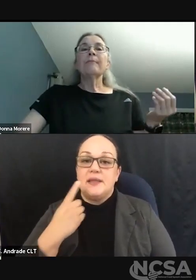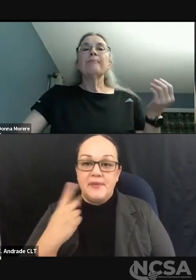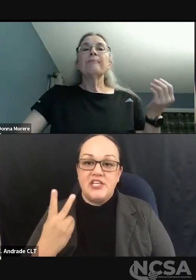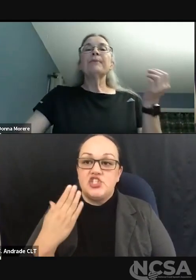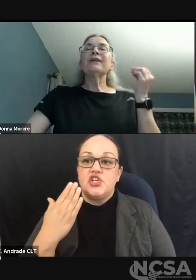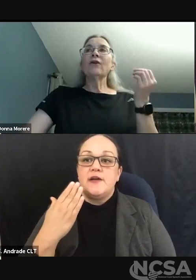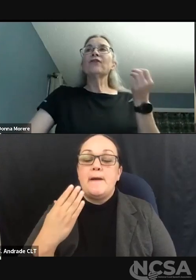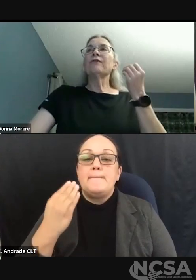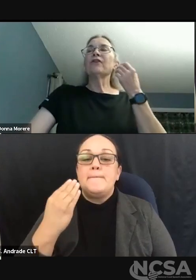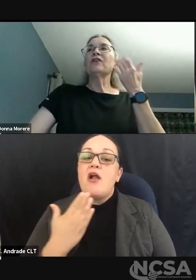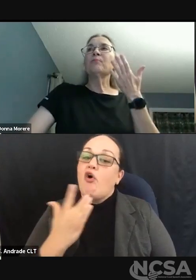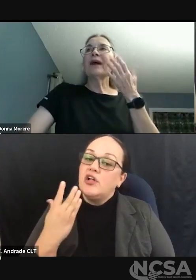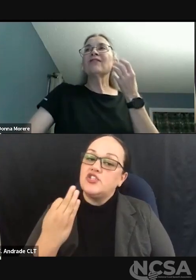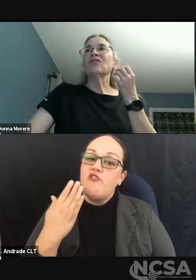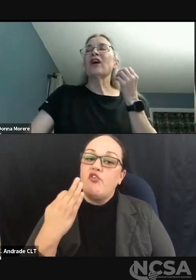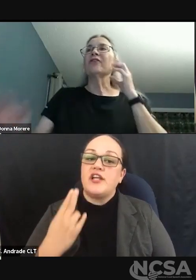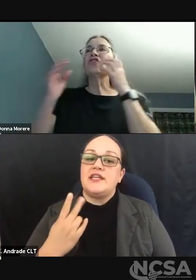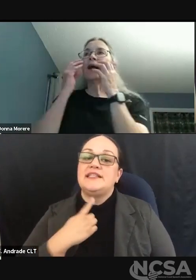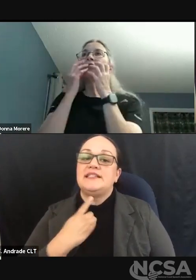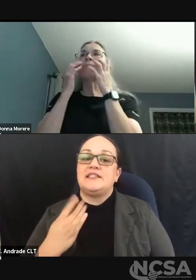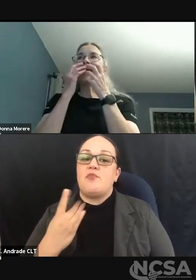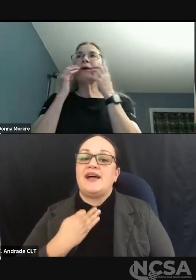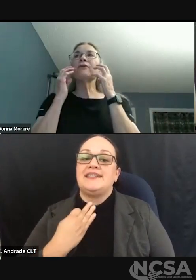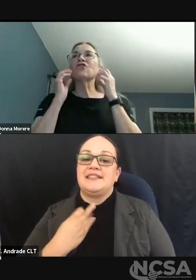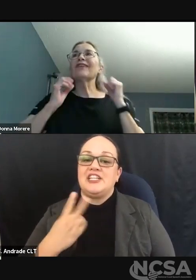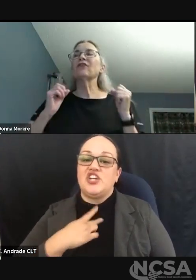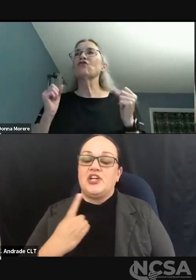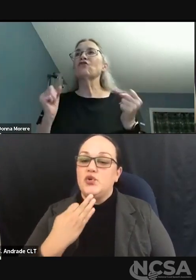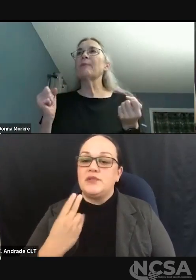but also for the dyspraxic child the child whose mouth just has trouble